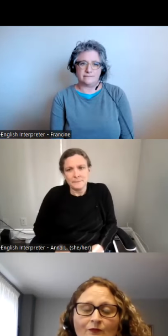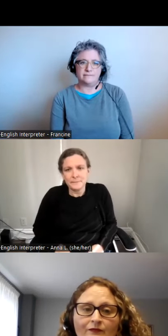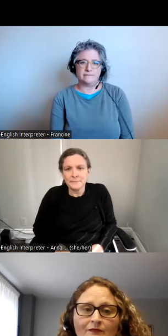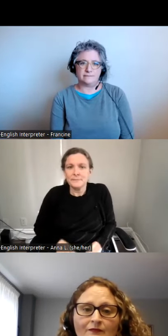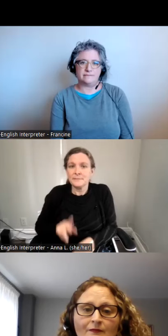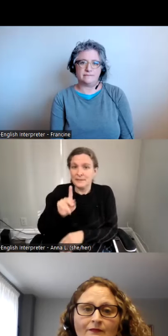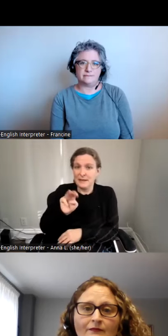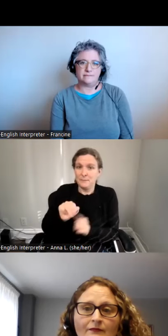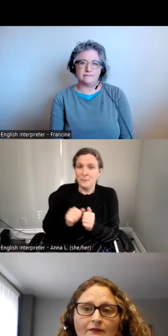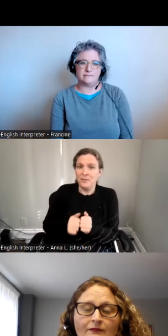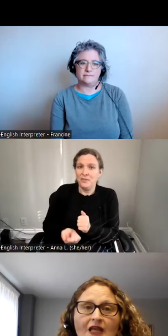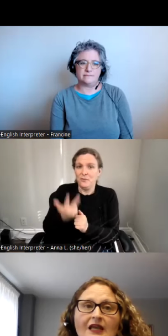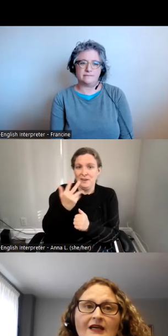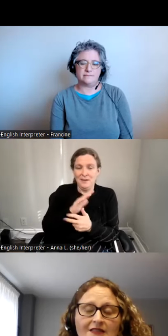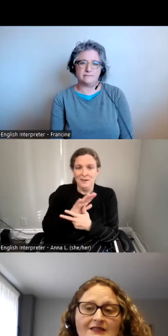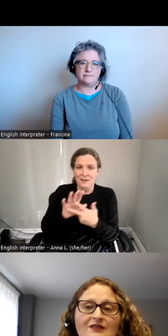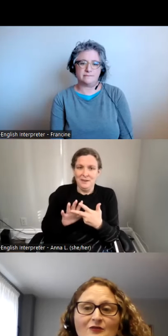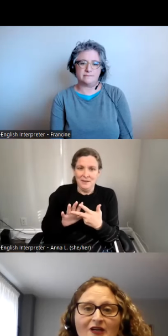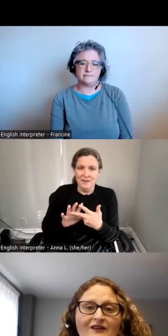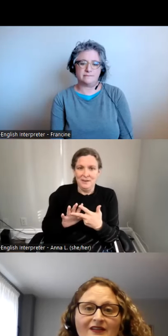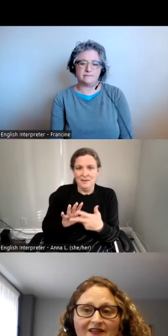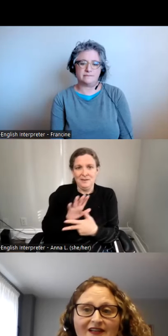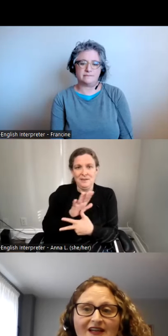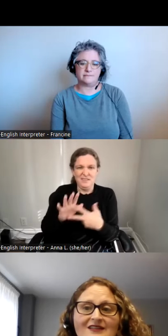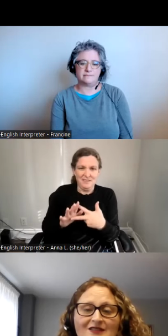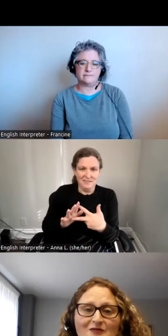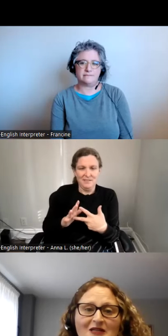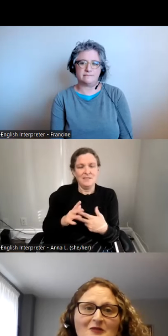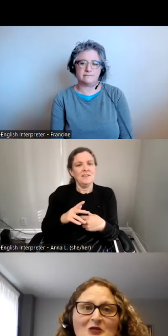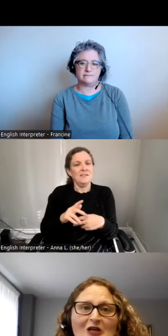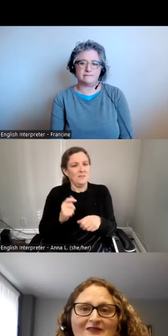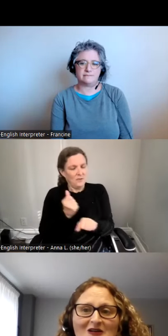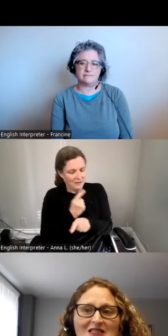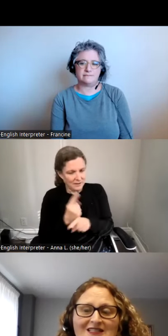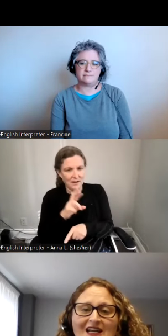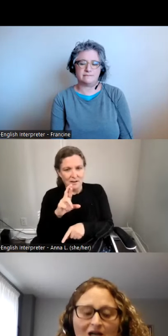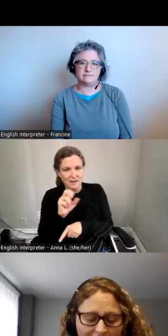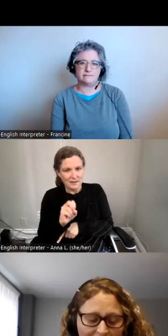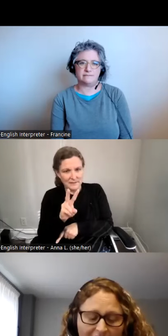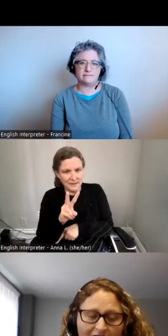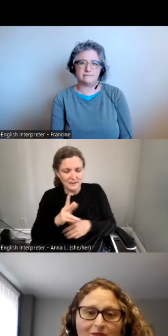kids are vulnerable, and I think we're definitely seeing that right now, that kids are vulnerable